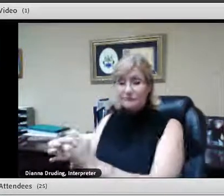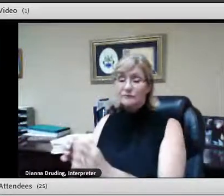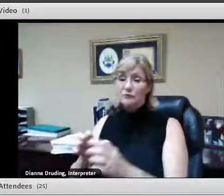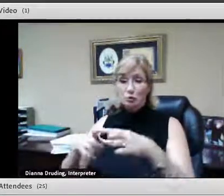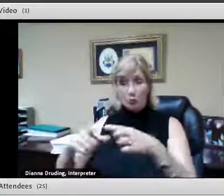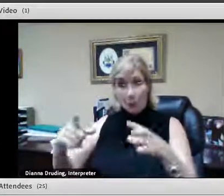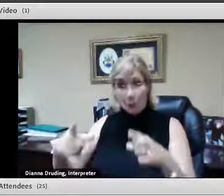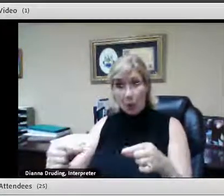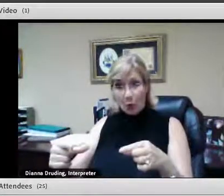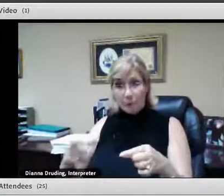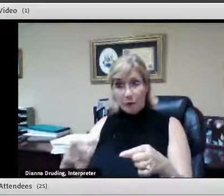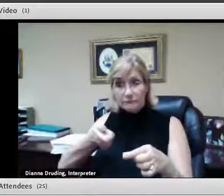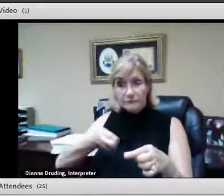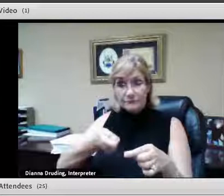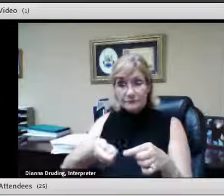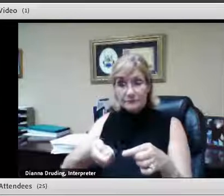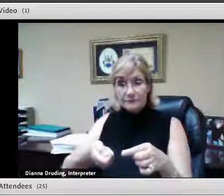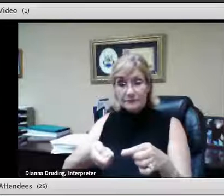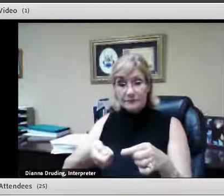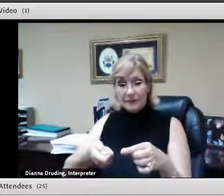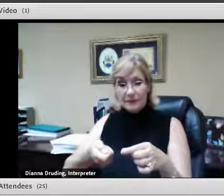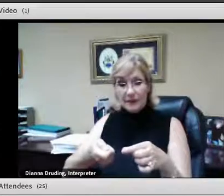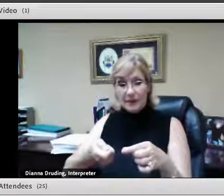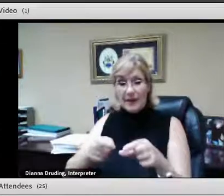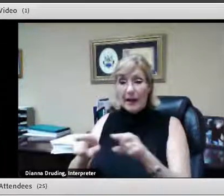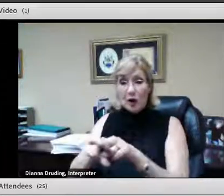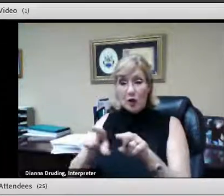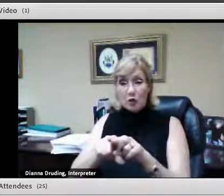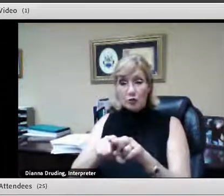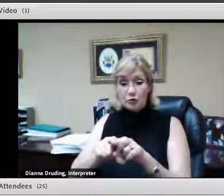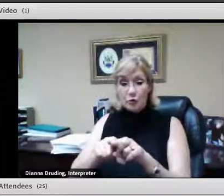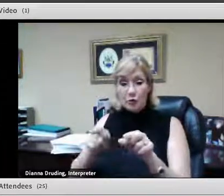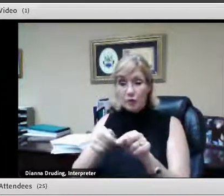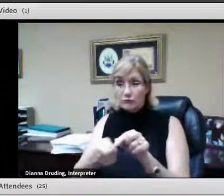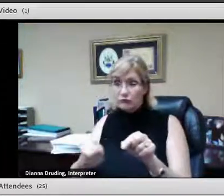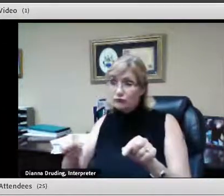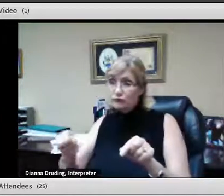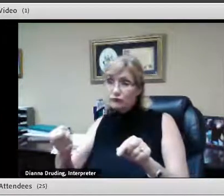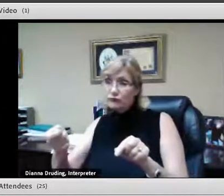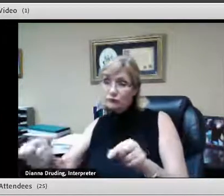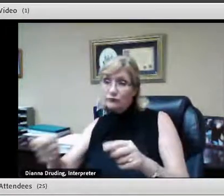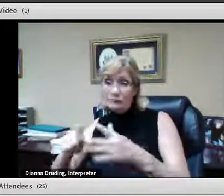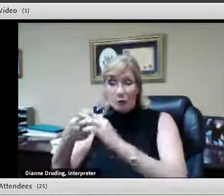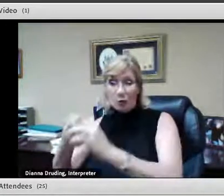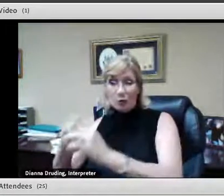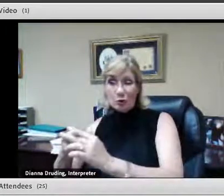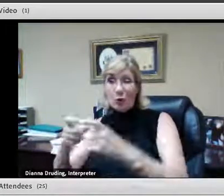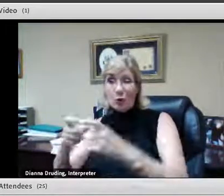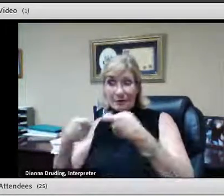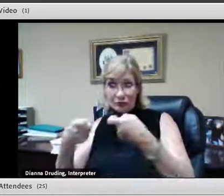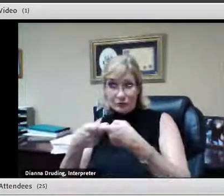and then it also goes into some other thing that conducts electricity, and then this is the cord